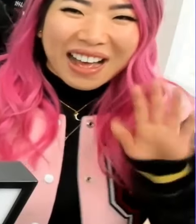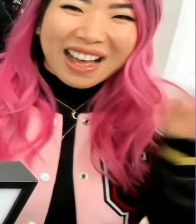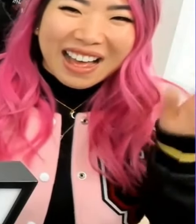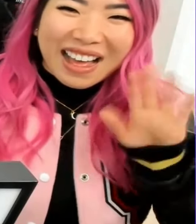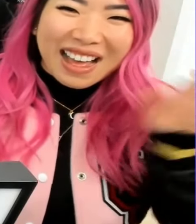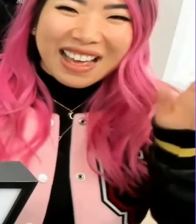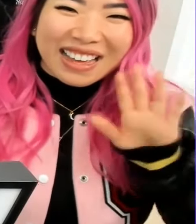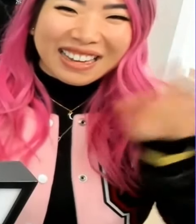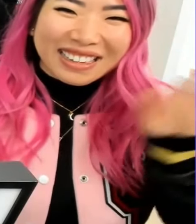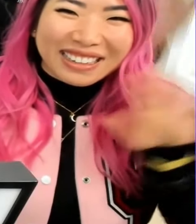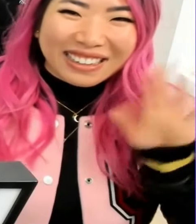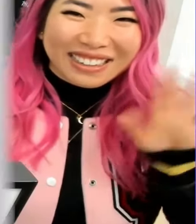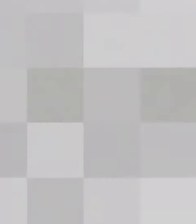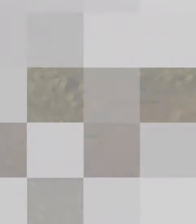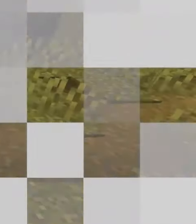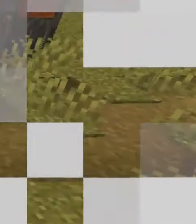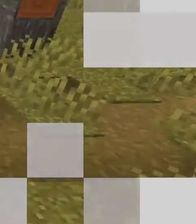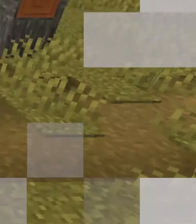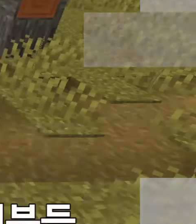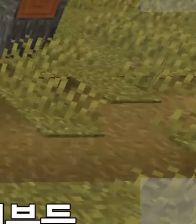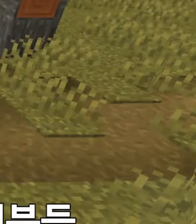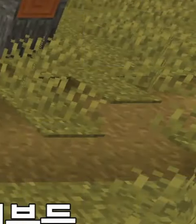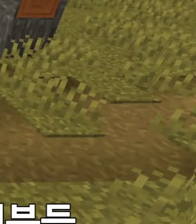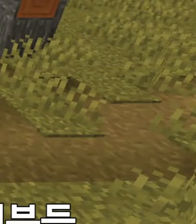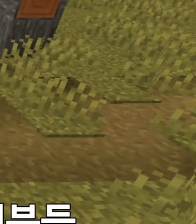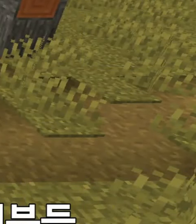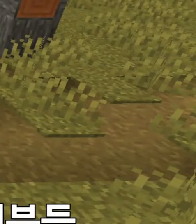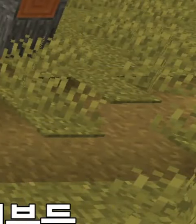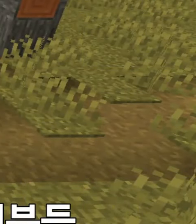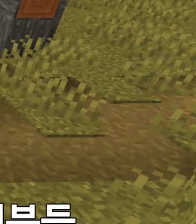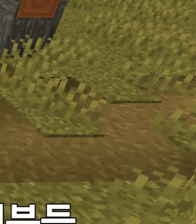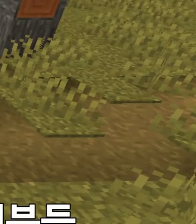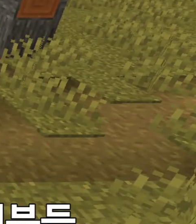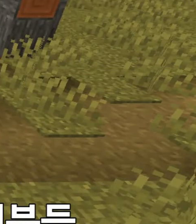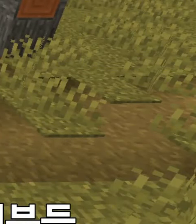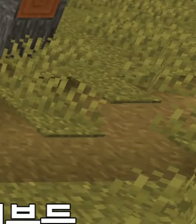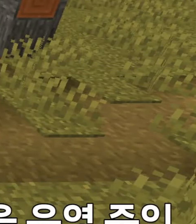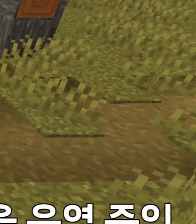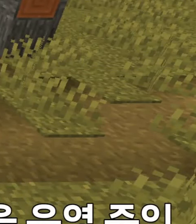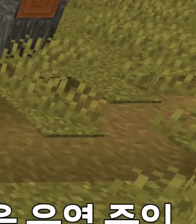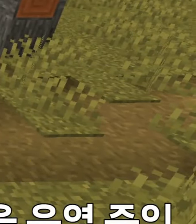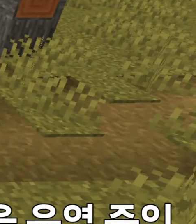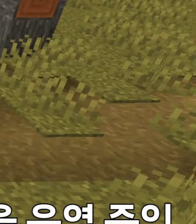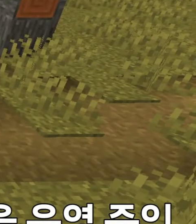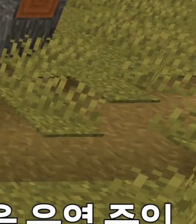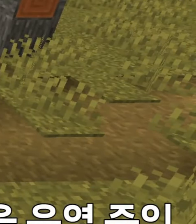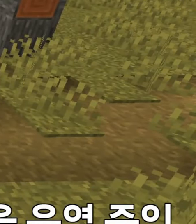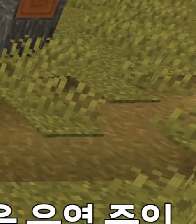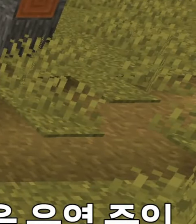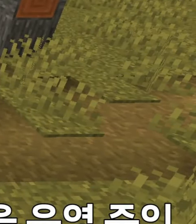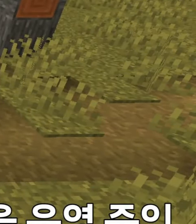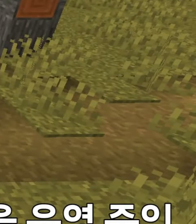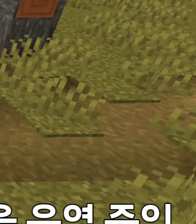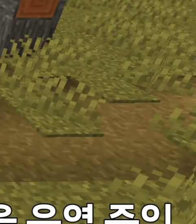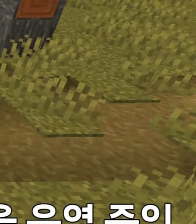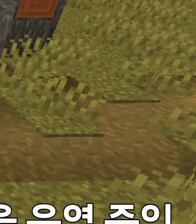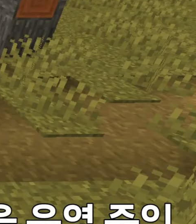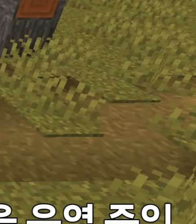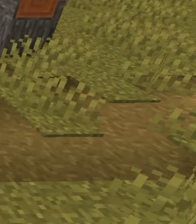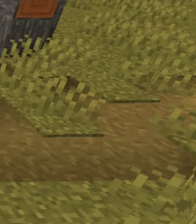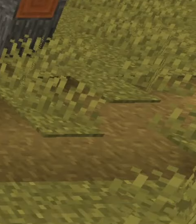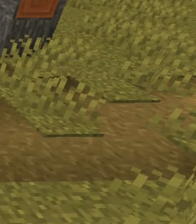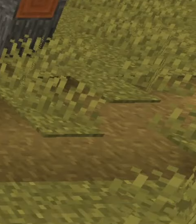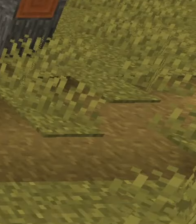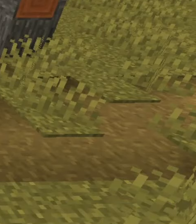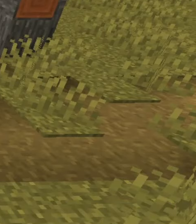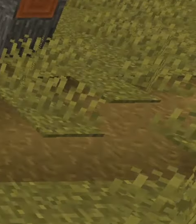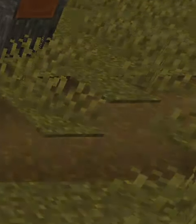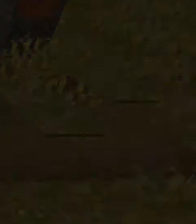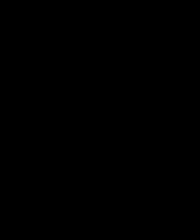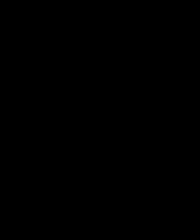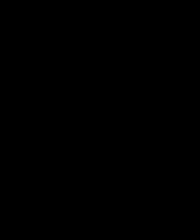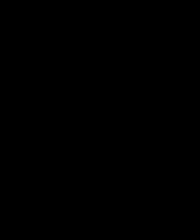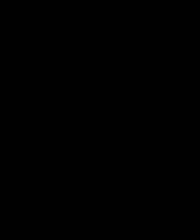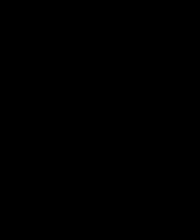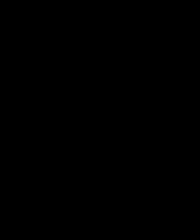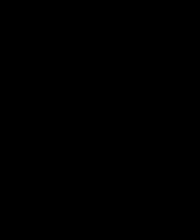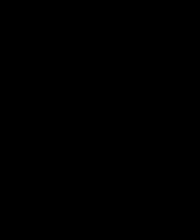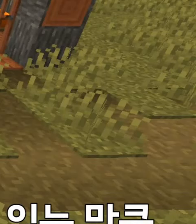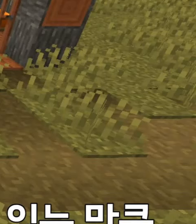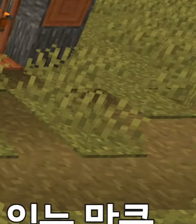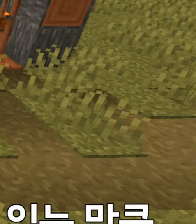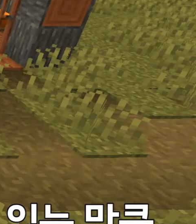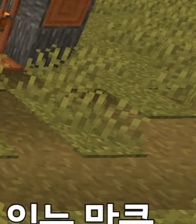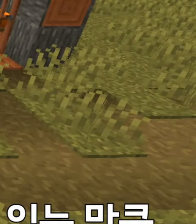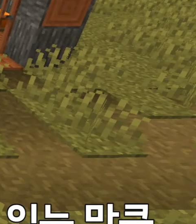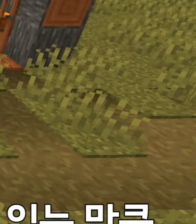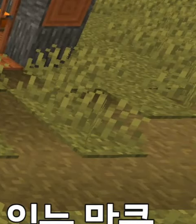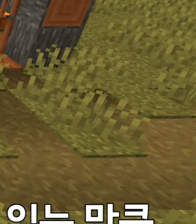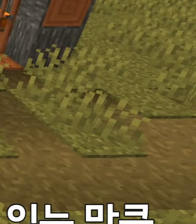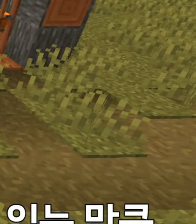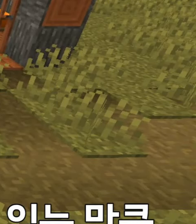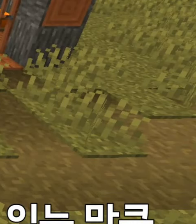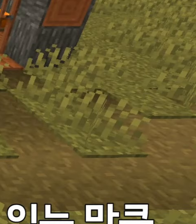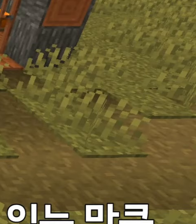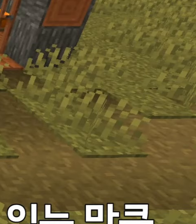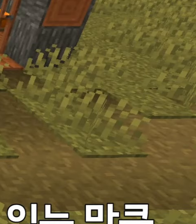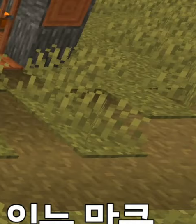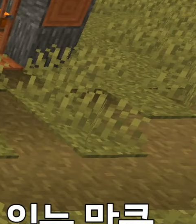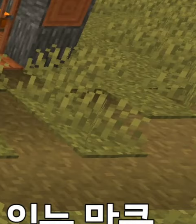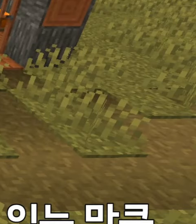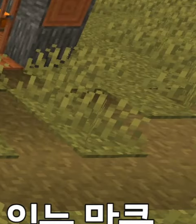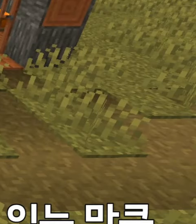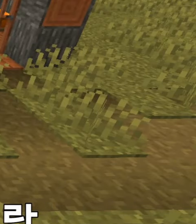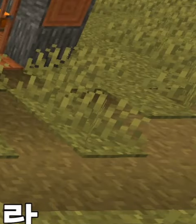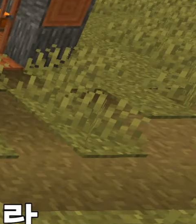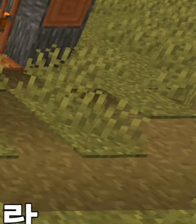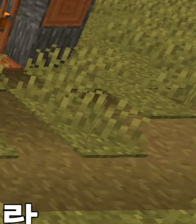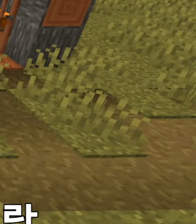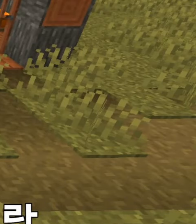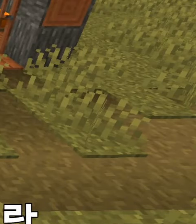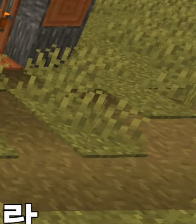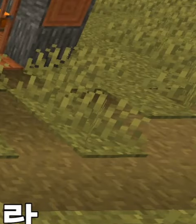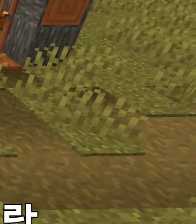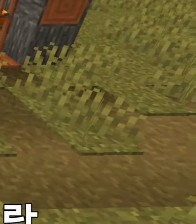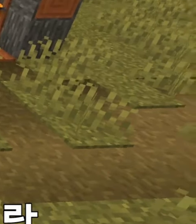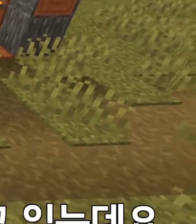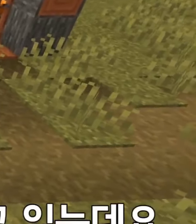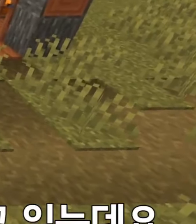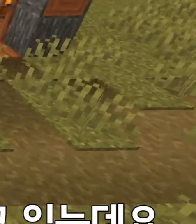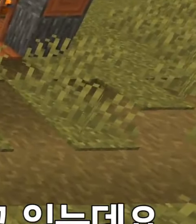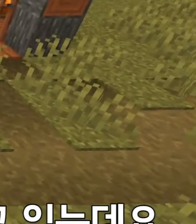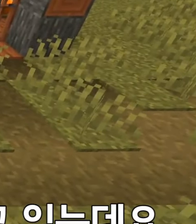OKAY.